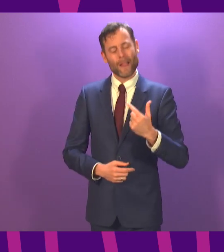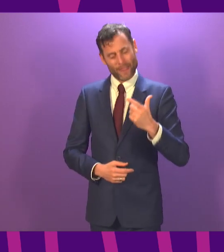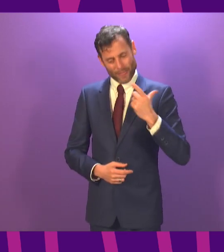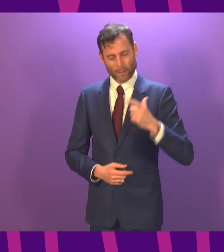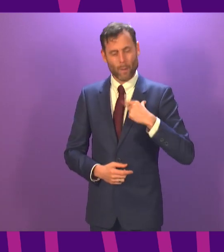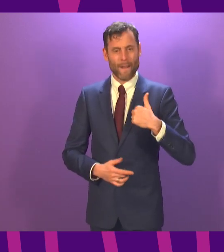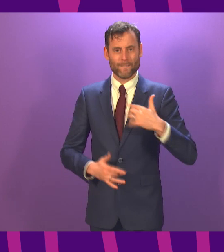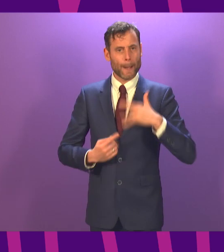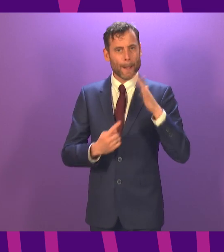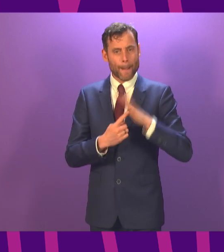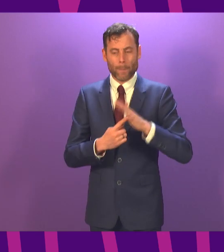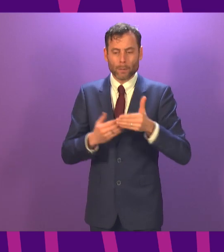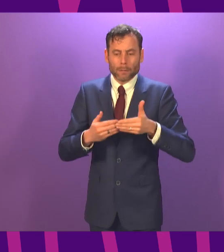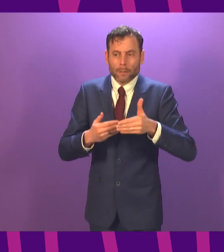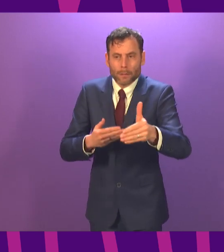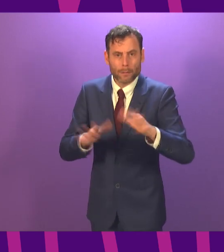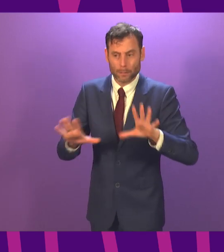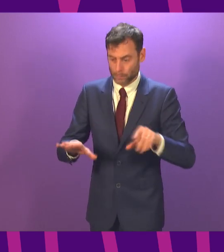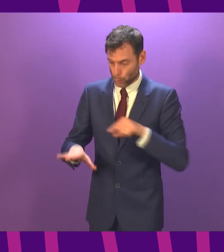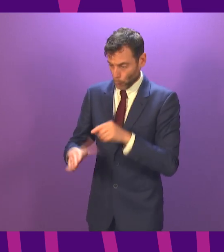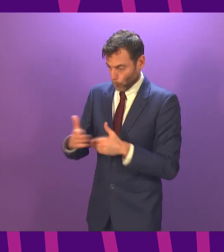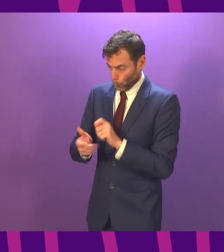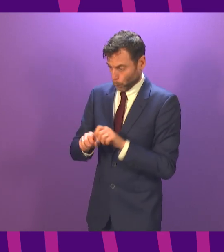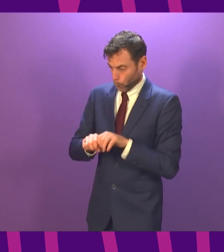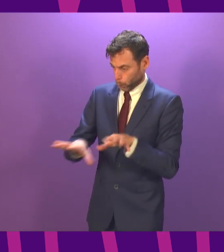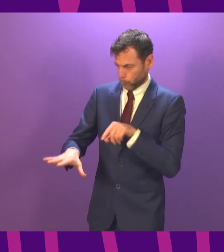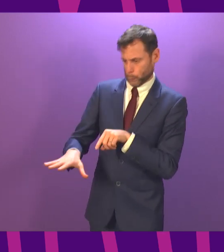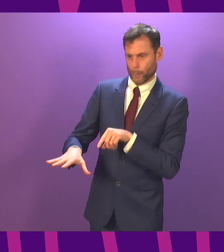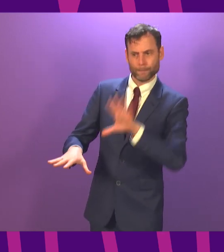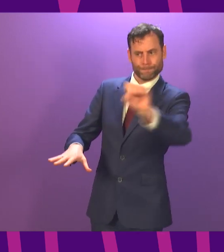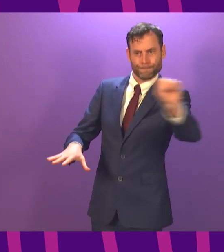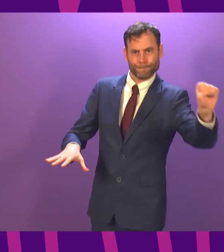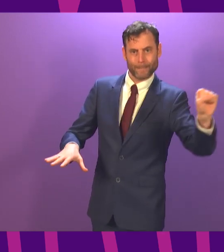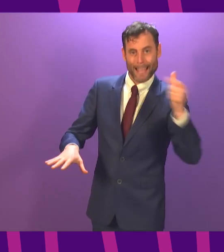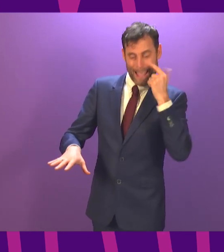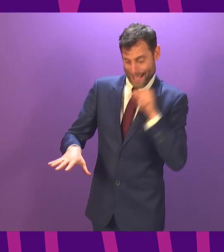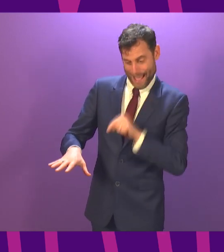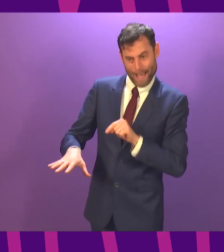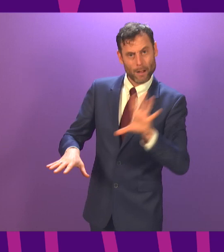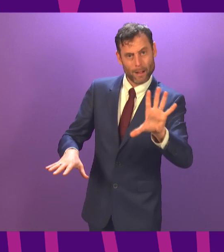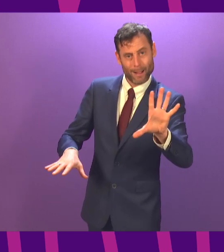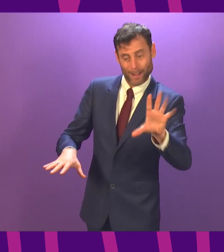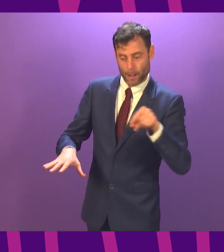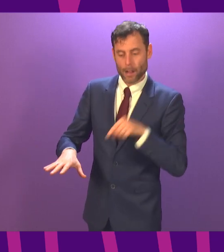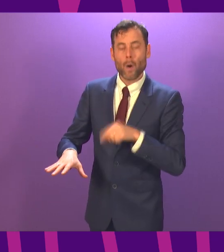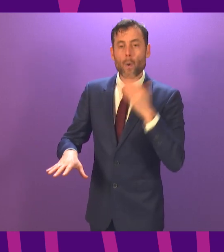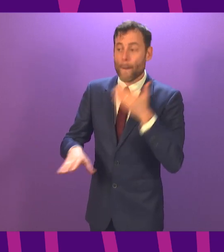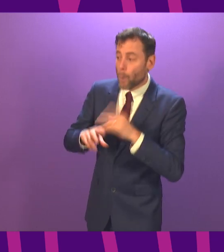are very careful about the decisions that we take. I very much hope that we get better news about the new variant that makes us all less concerned